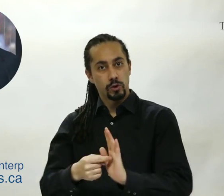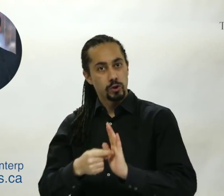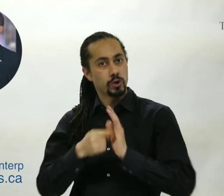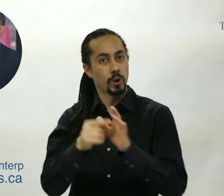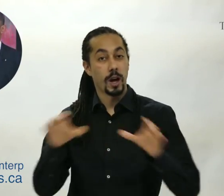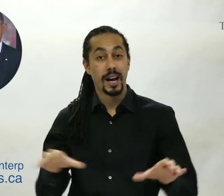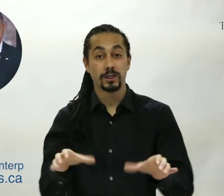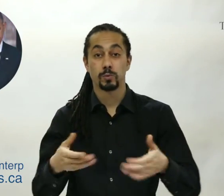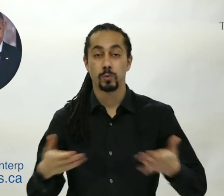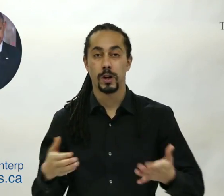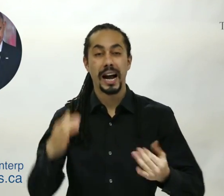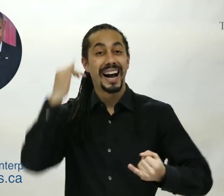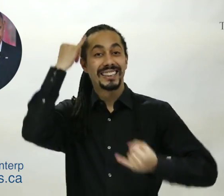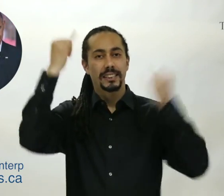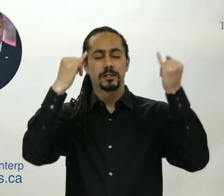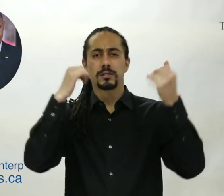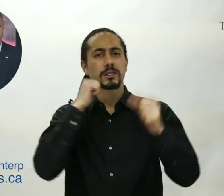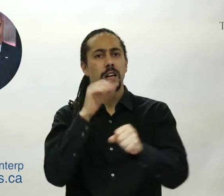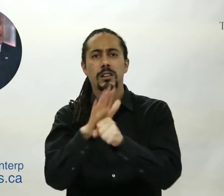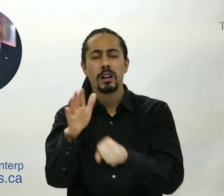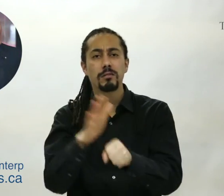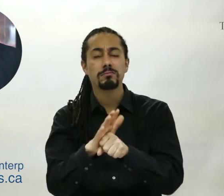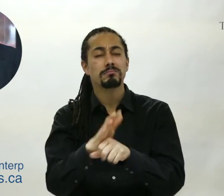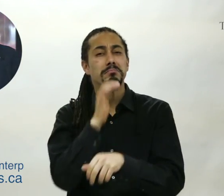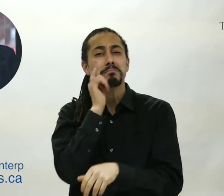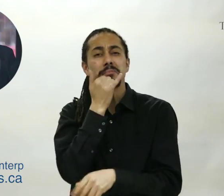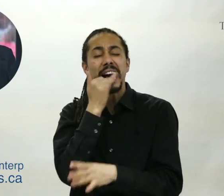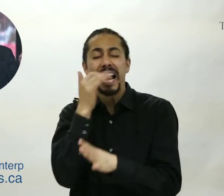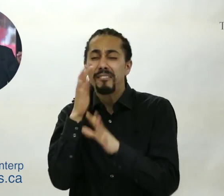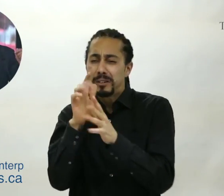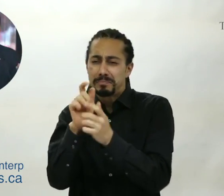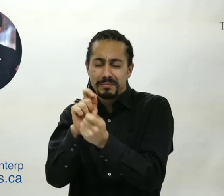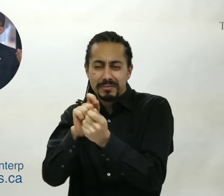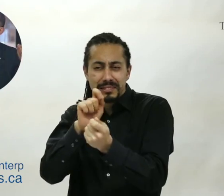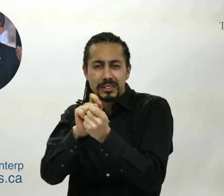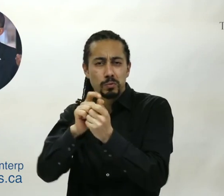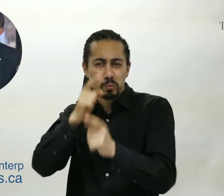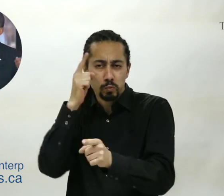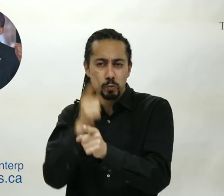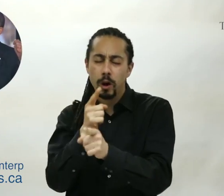No matter how right, they must be chiseled into law and institutions.